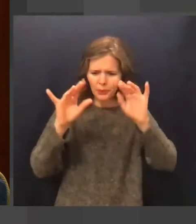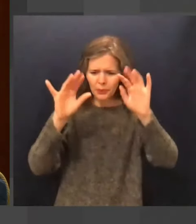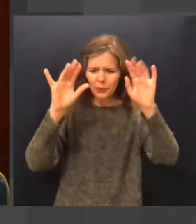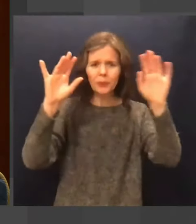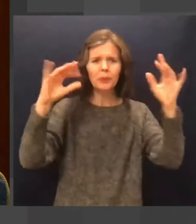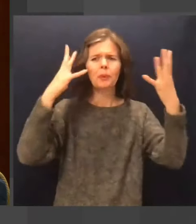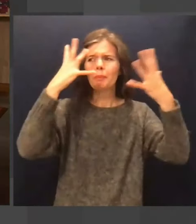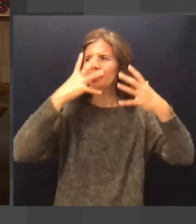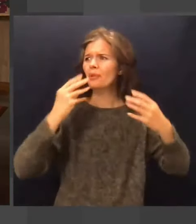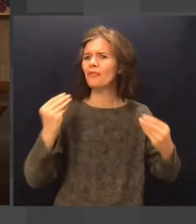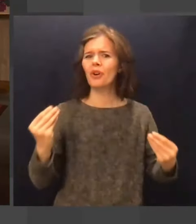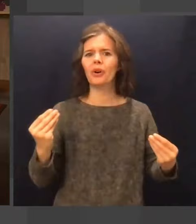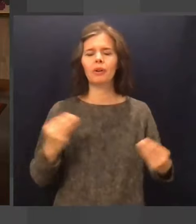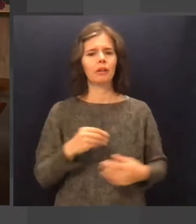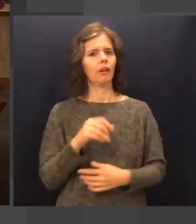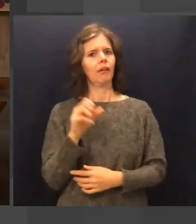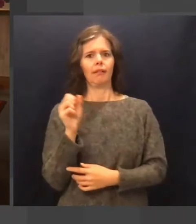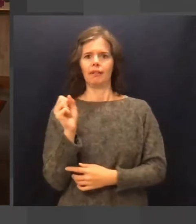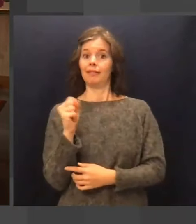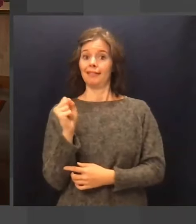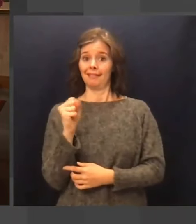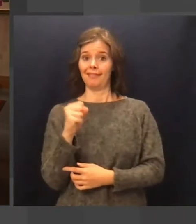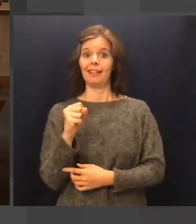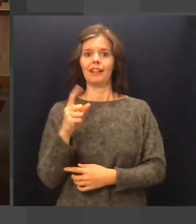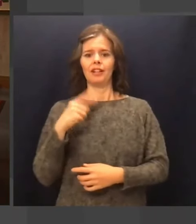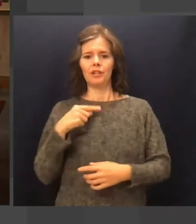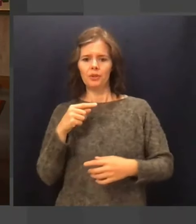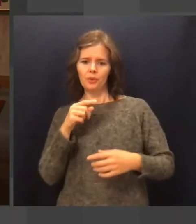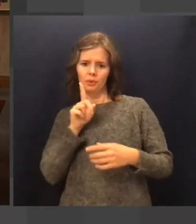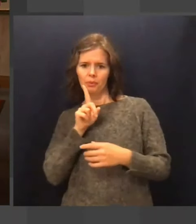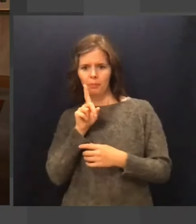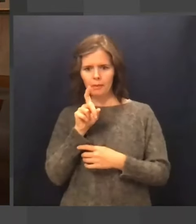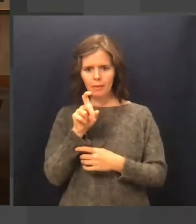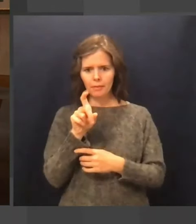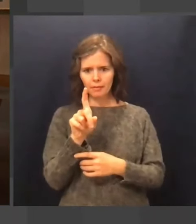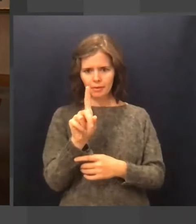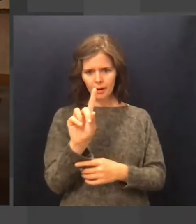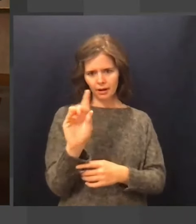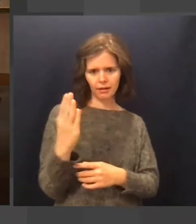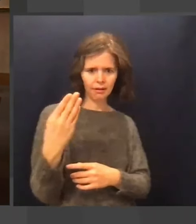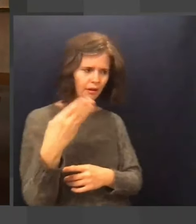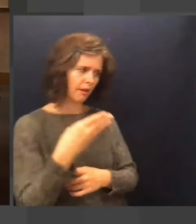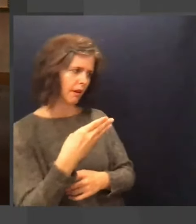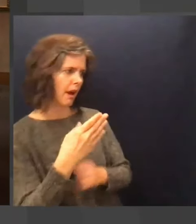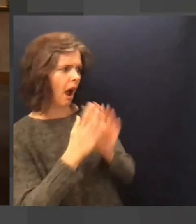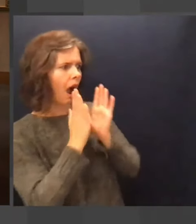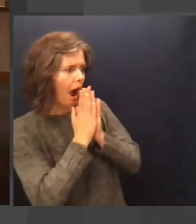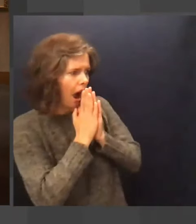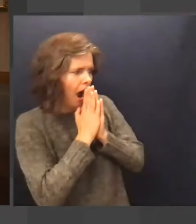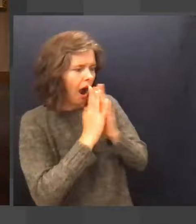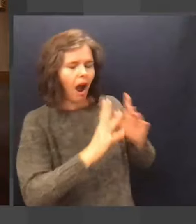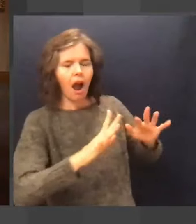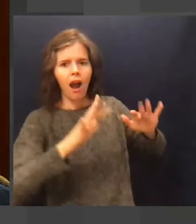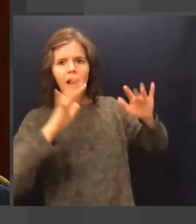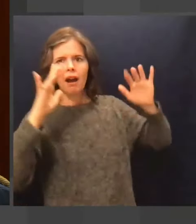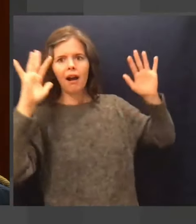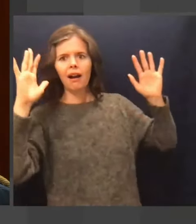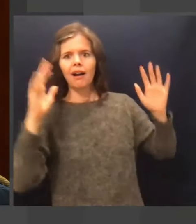THEY ARE SO BEAUTIFUL. YES. THE MOMENT YOU TURN THE